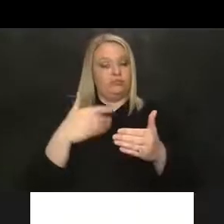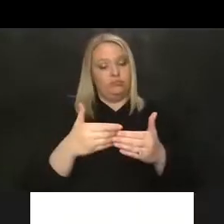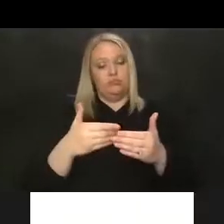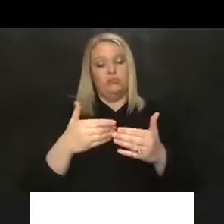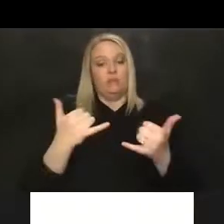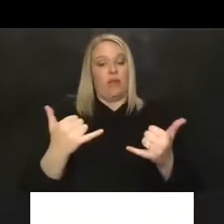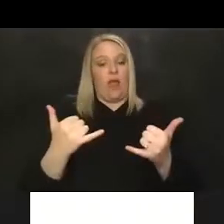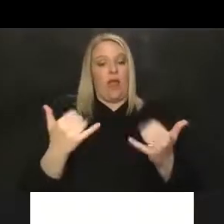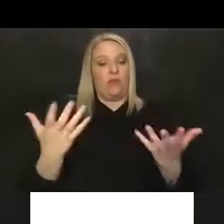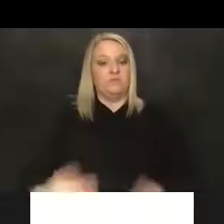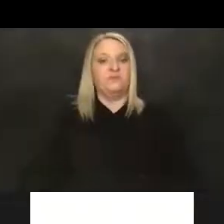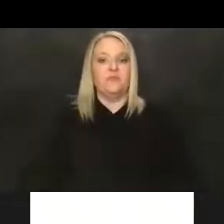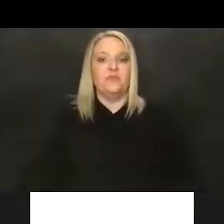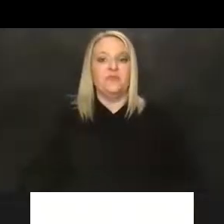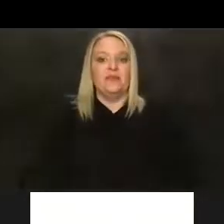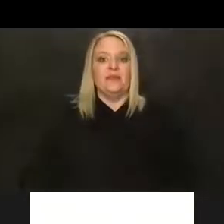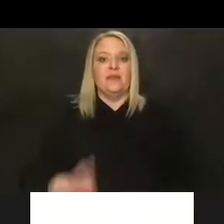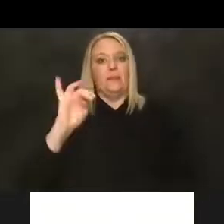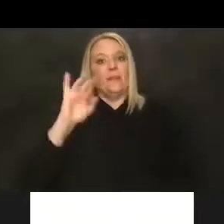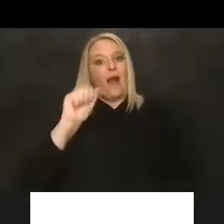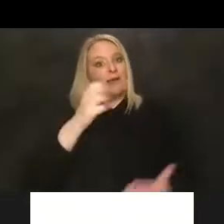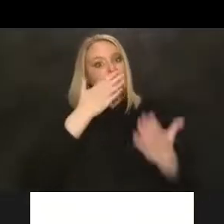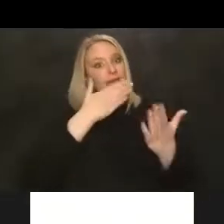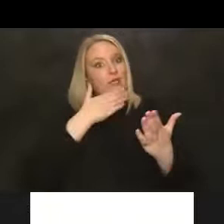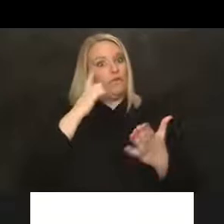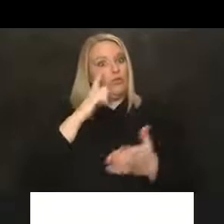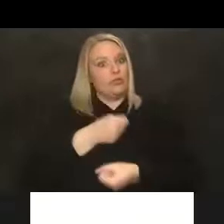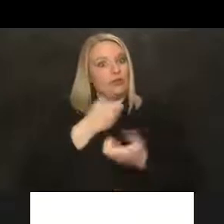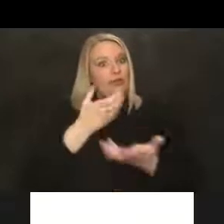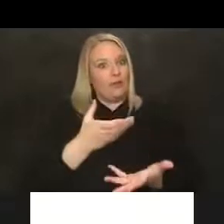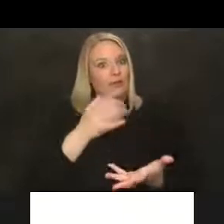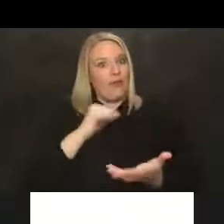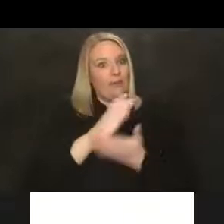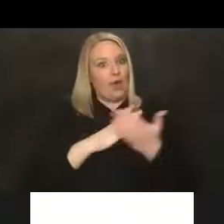Oh my gosh thank you Brian for sharing that piece of your story, and Tsehaye,